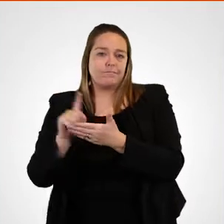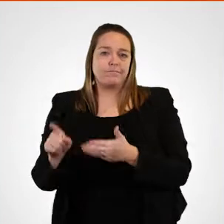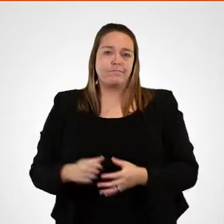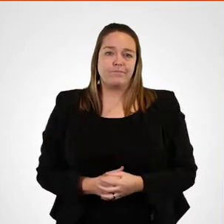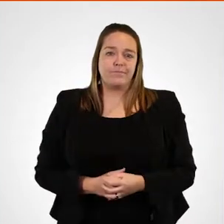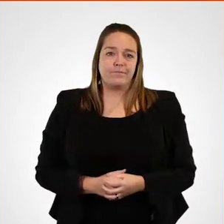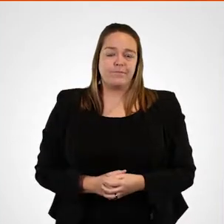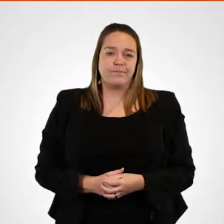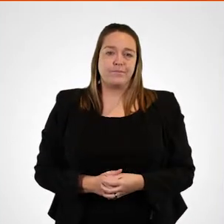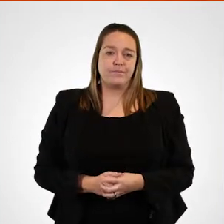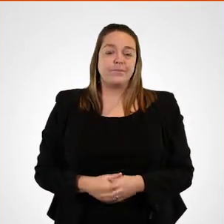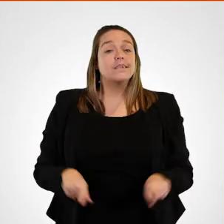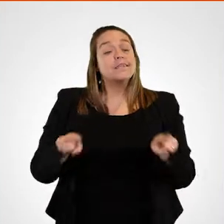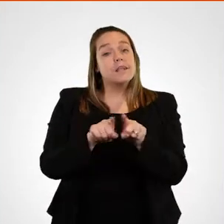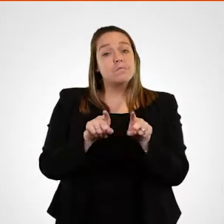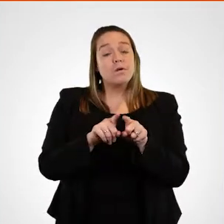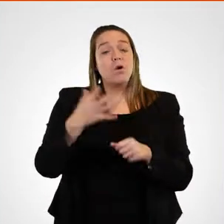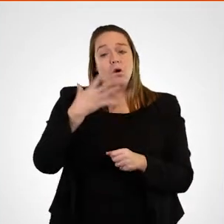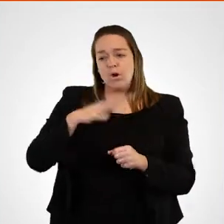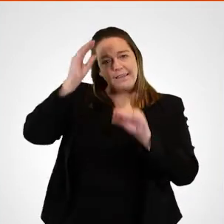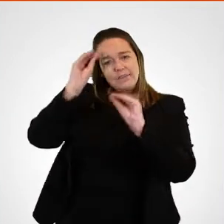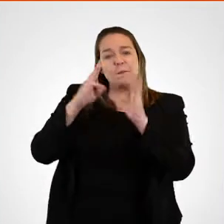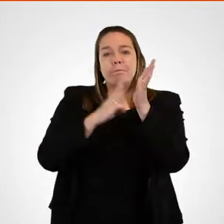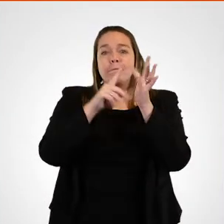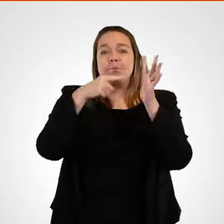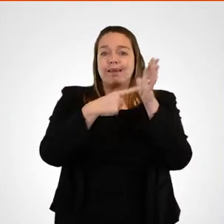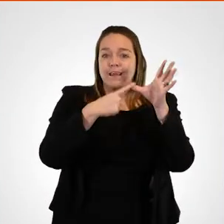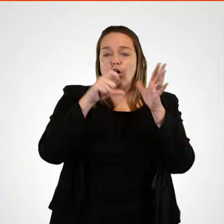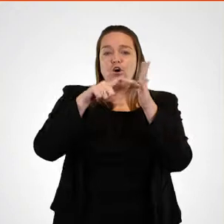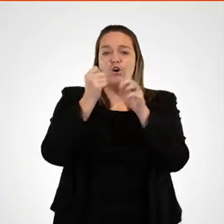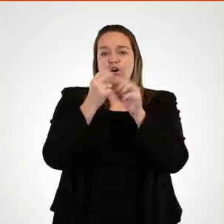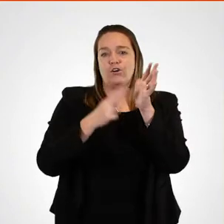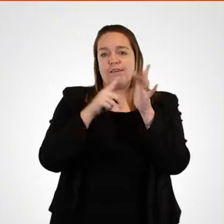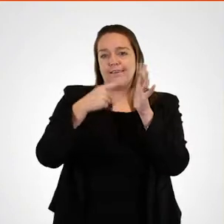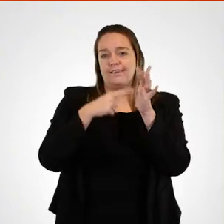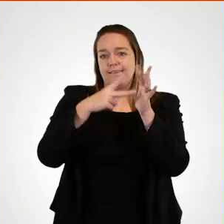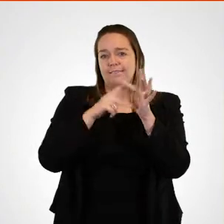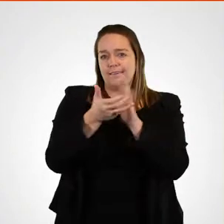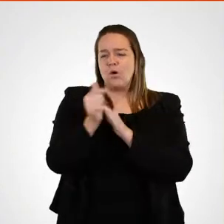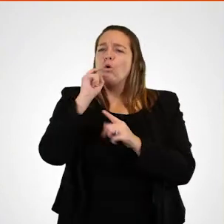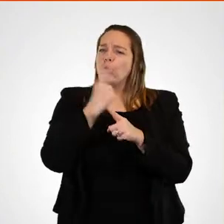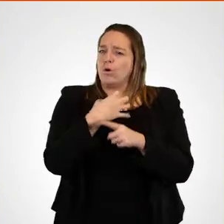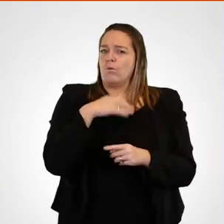And then what we also want to do is to teach metacognitive skills, and I'm going to come back to that in a little bit.